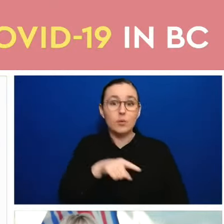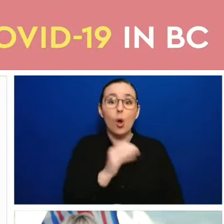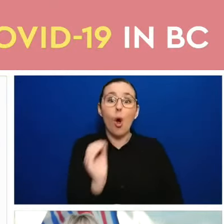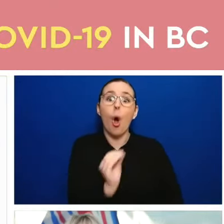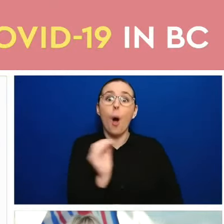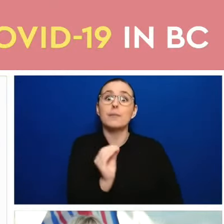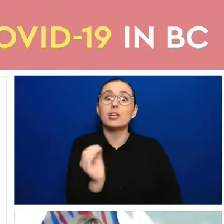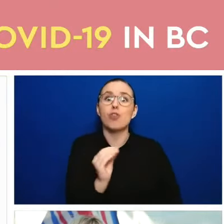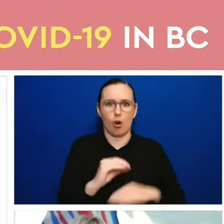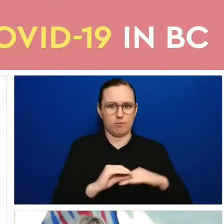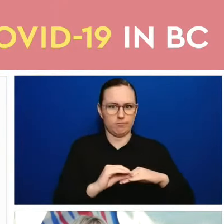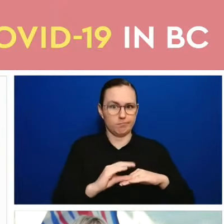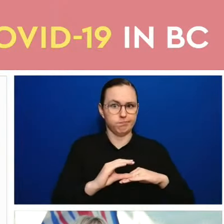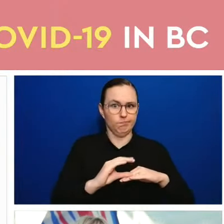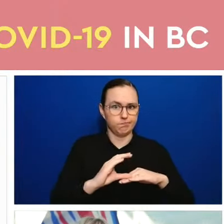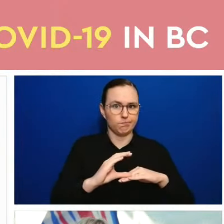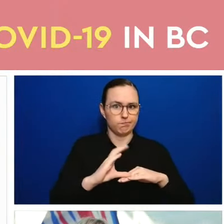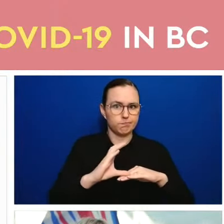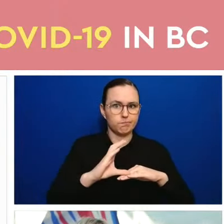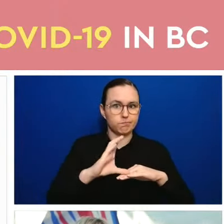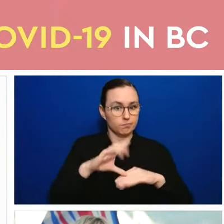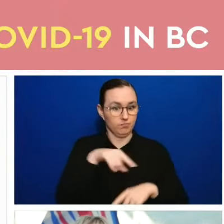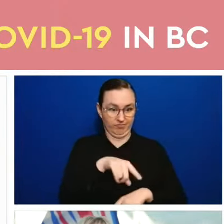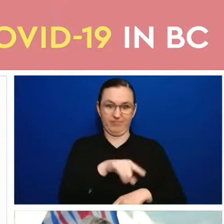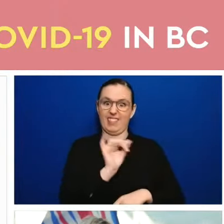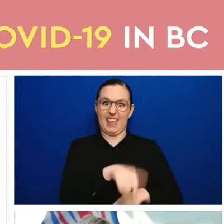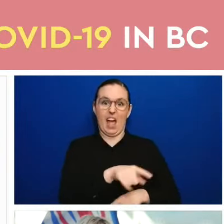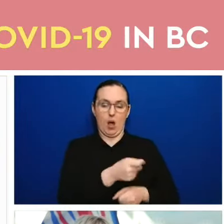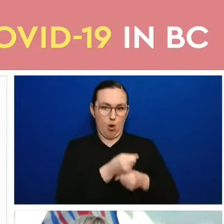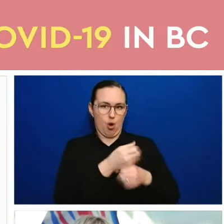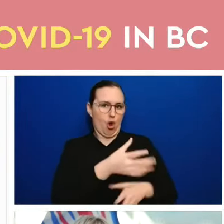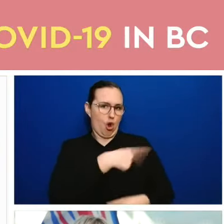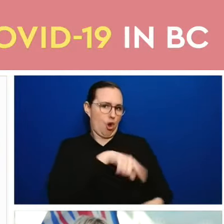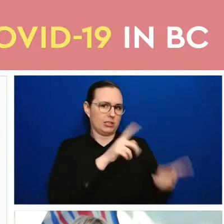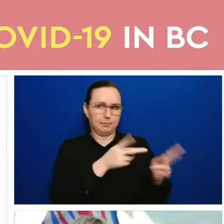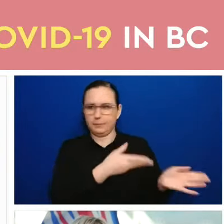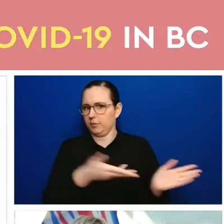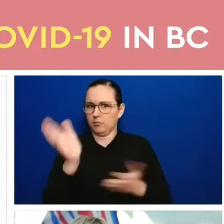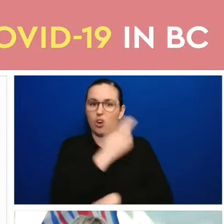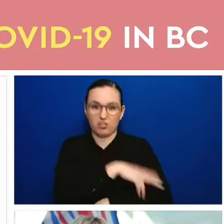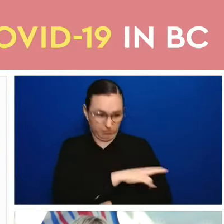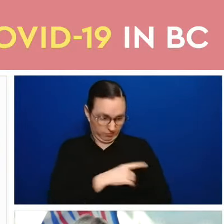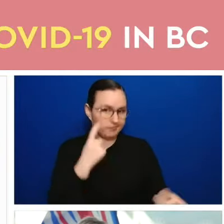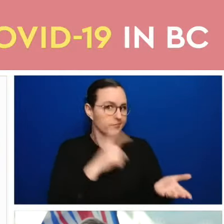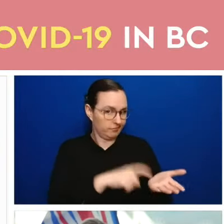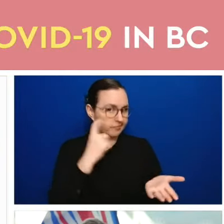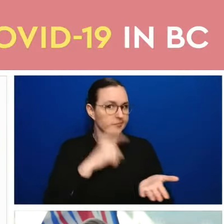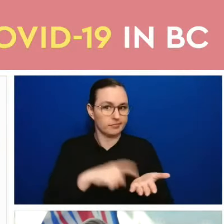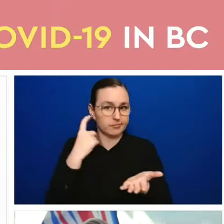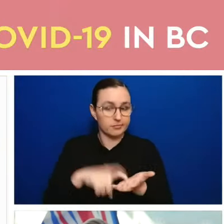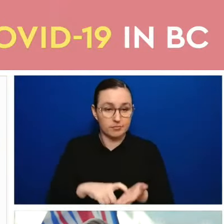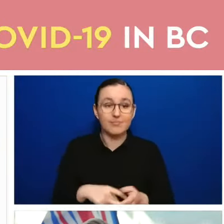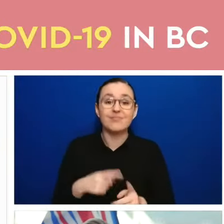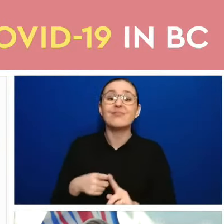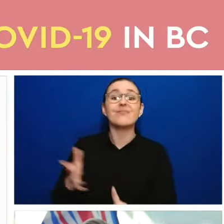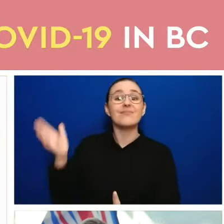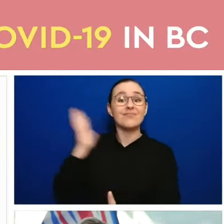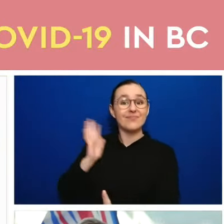Omicron has been more and more